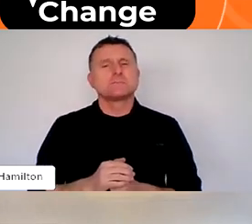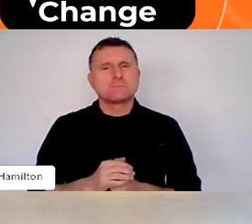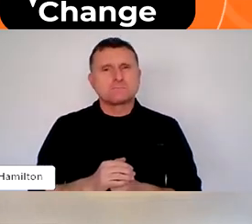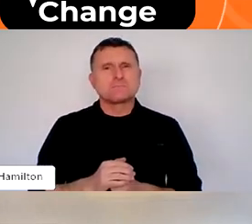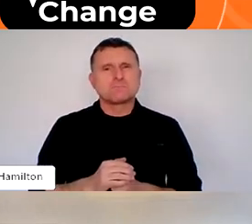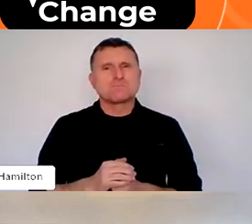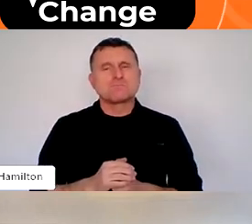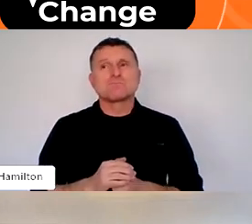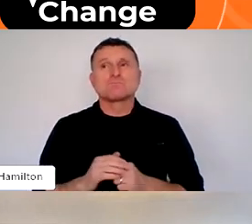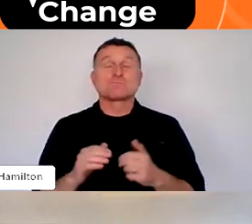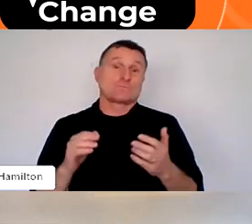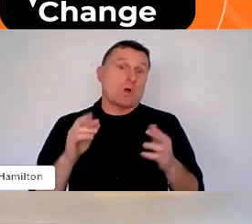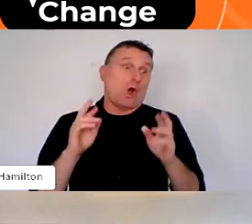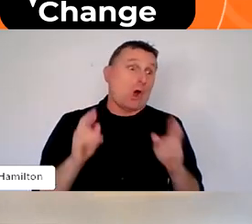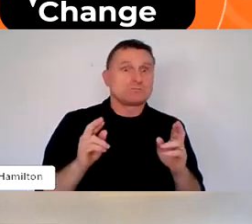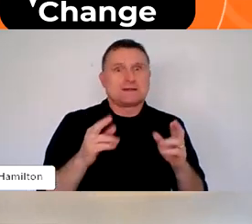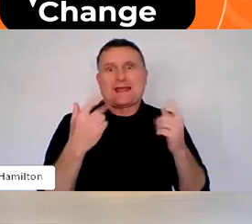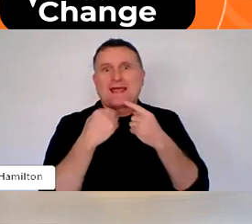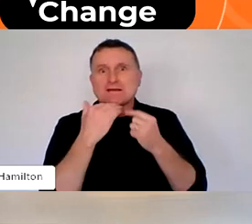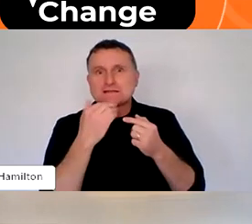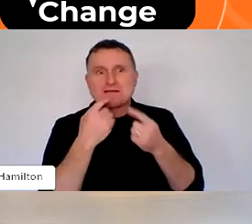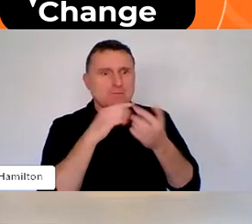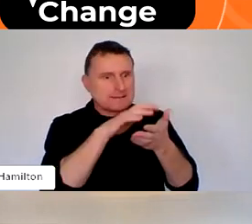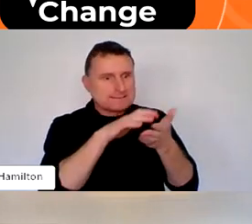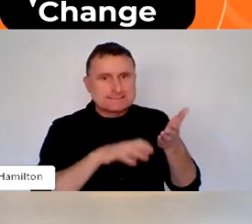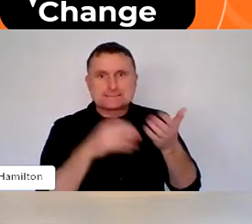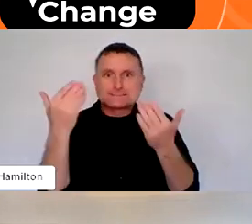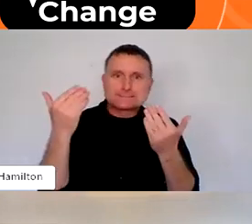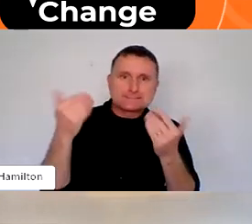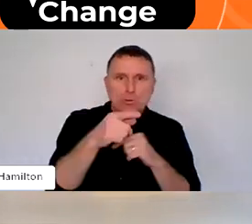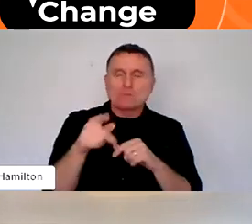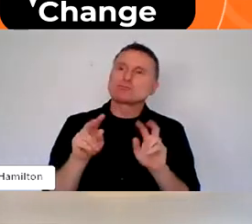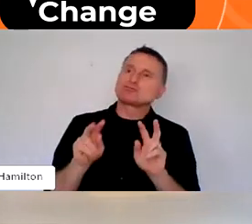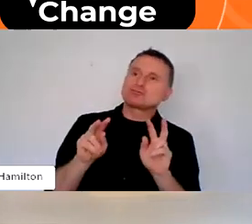something to listen to that makes sense. But I'd also like to acknowledge